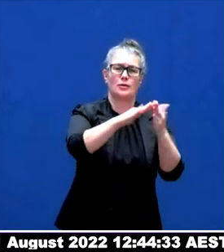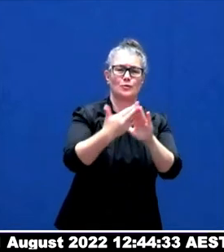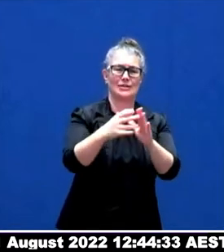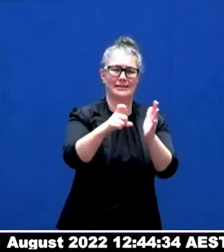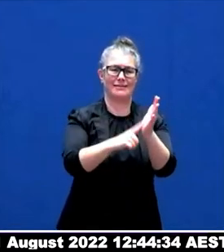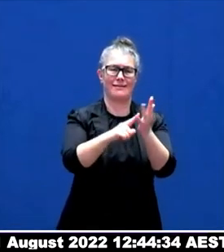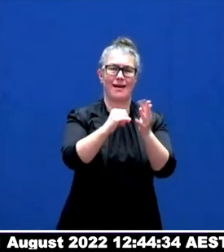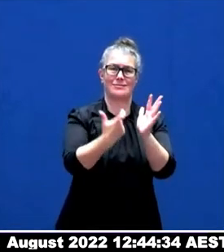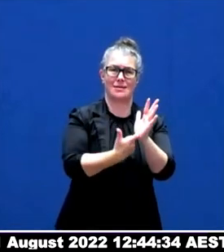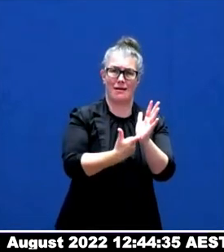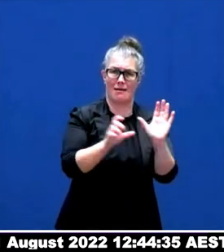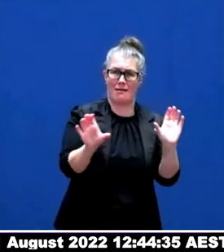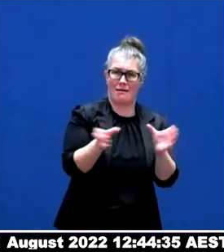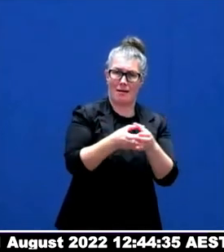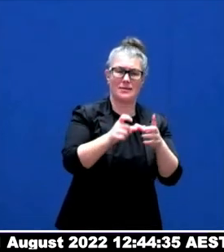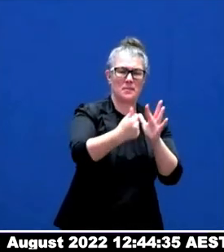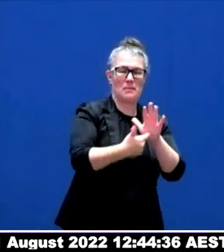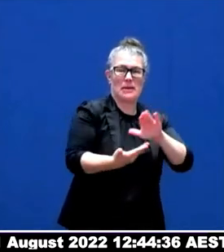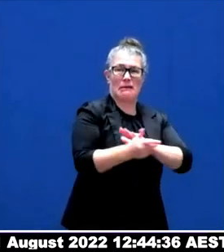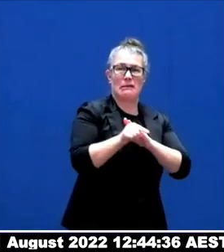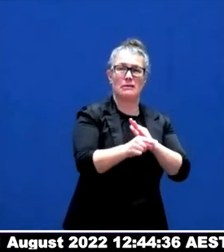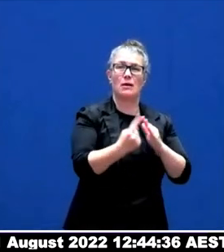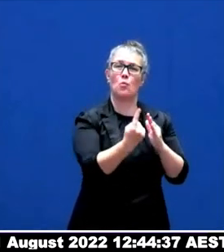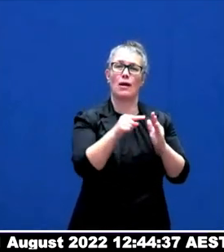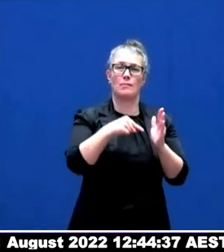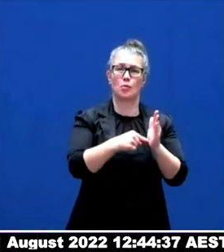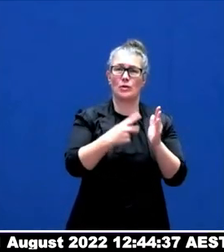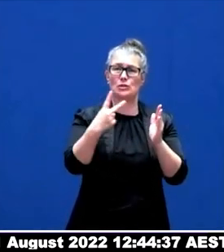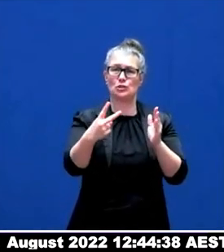is investing $1.2 billion in housing and homelessness initiatives.